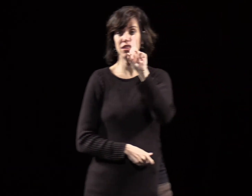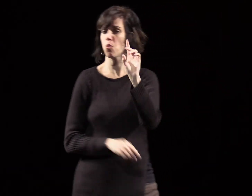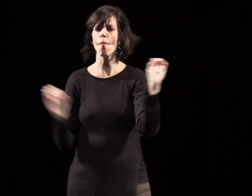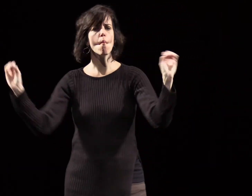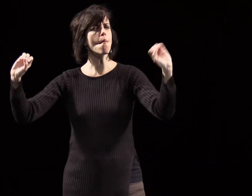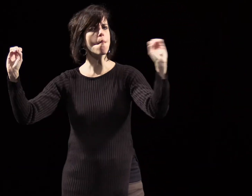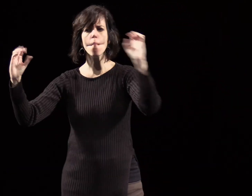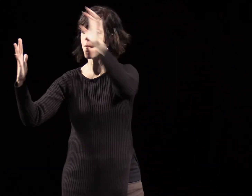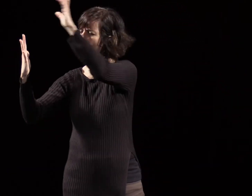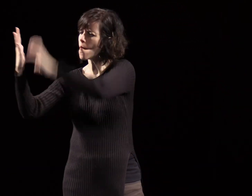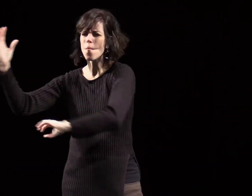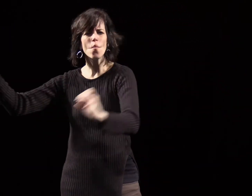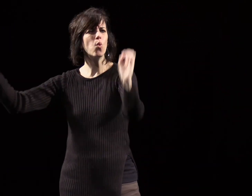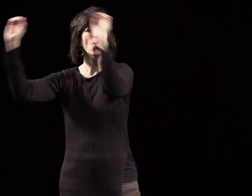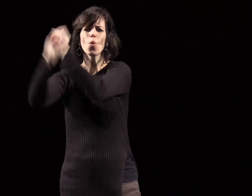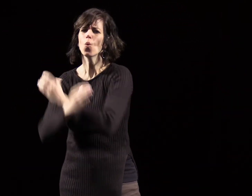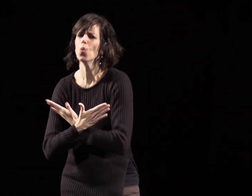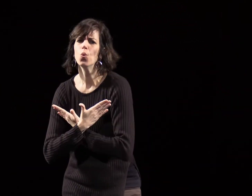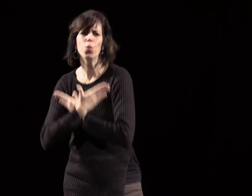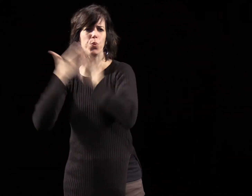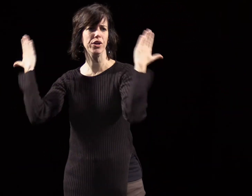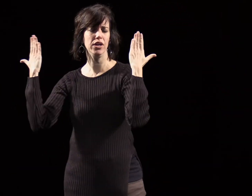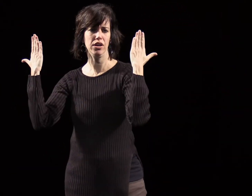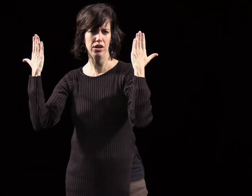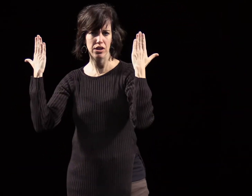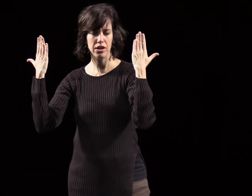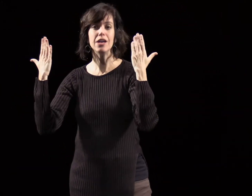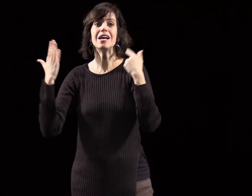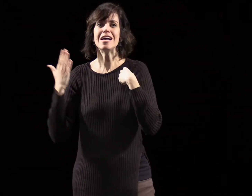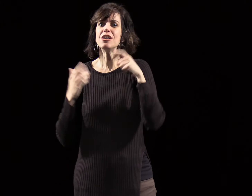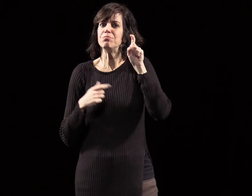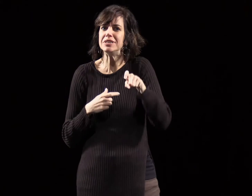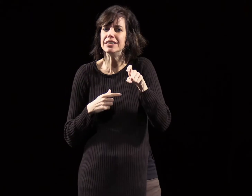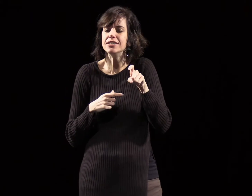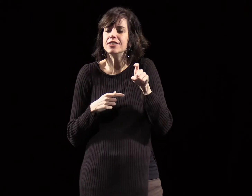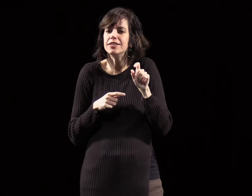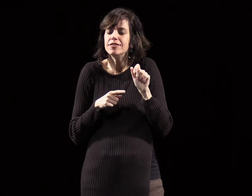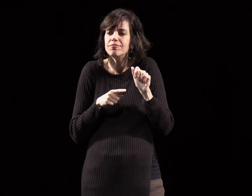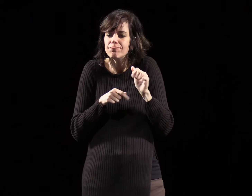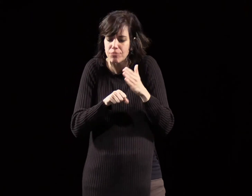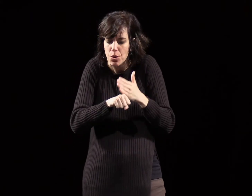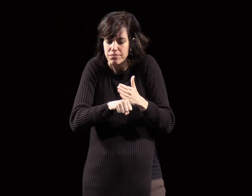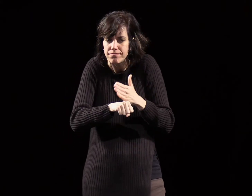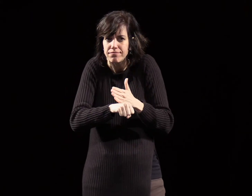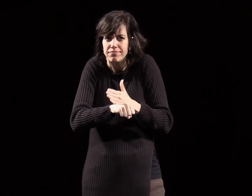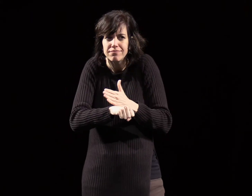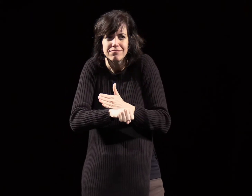But with my PhD, there was no written portion to it, it was just the video.